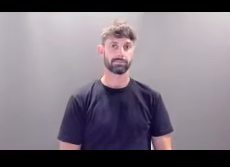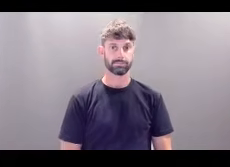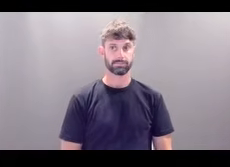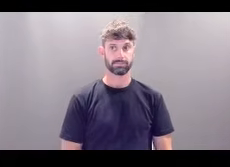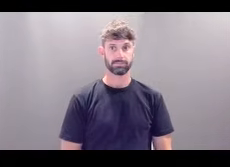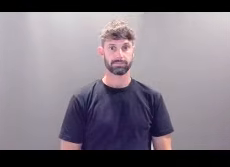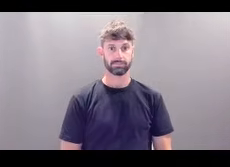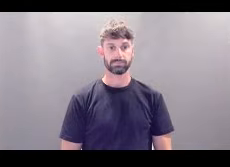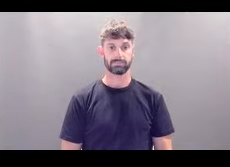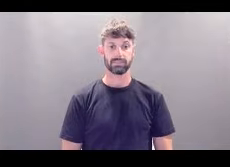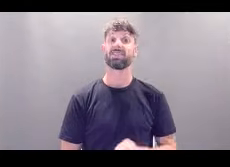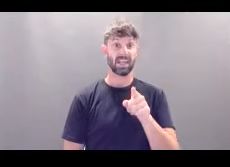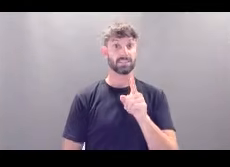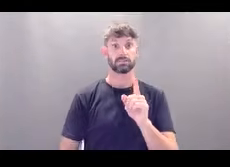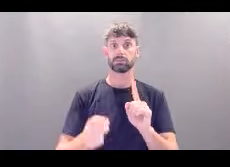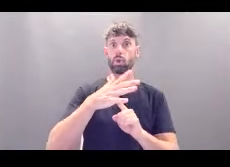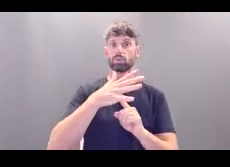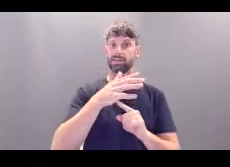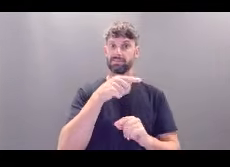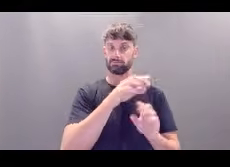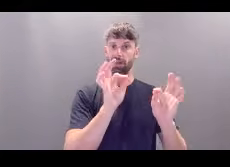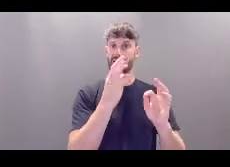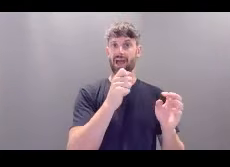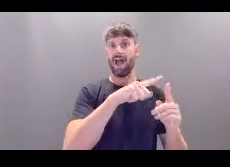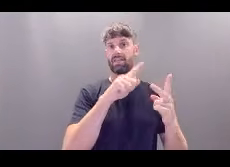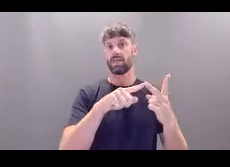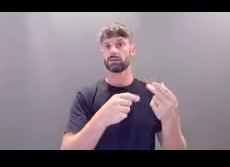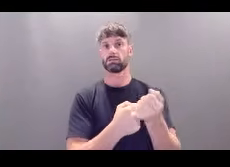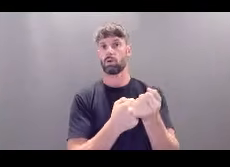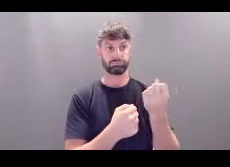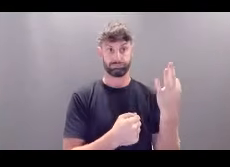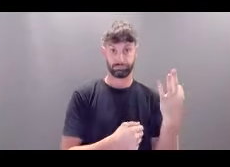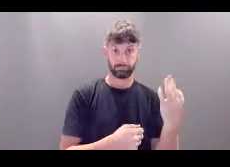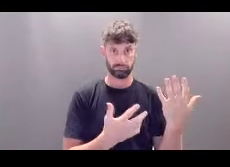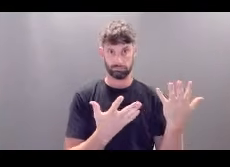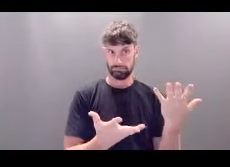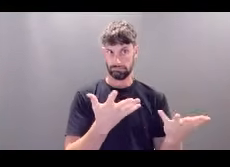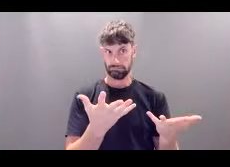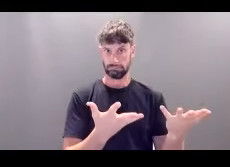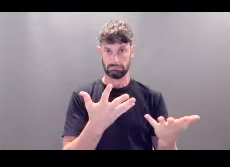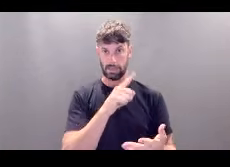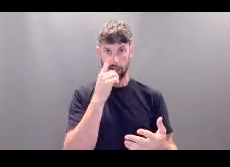doesn't have an alternative support for AT that they cannot live safely without.